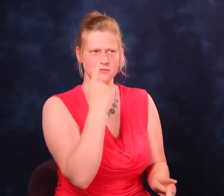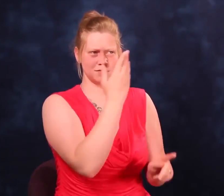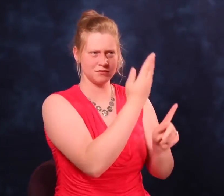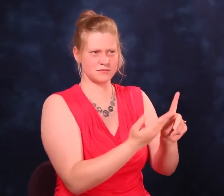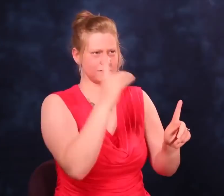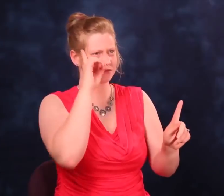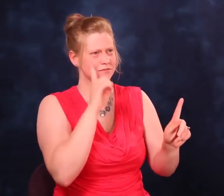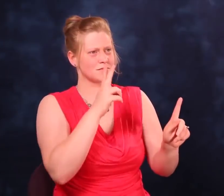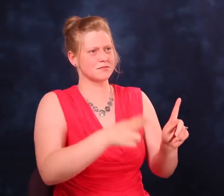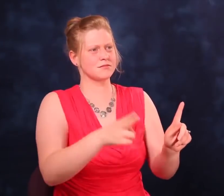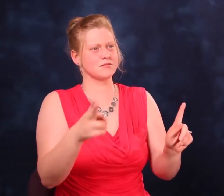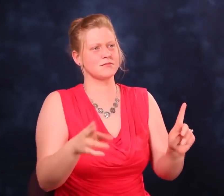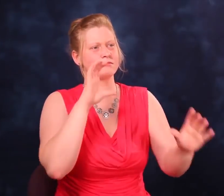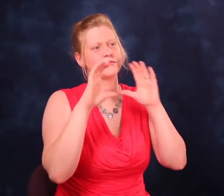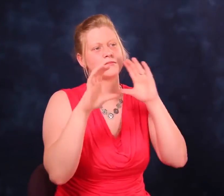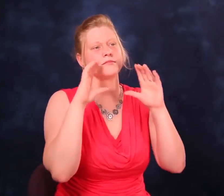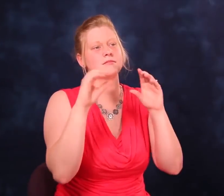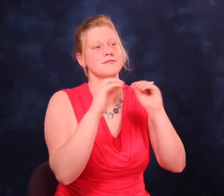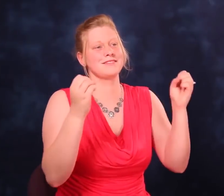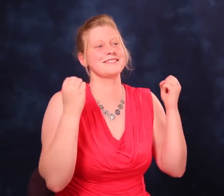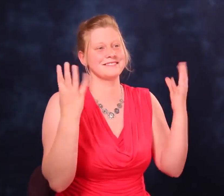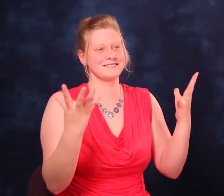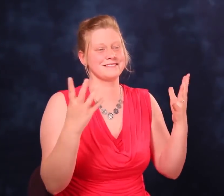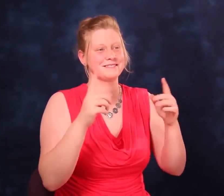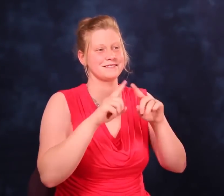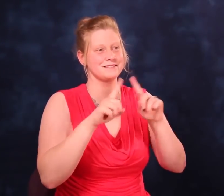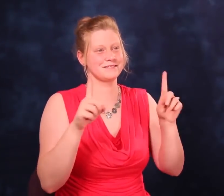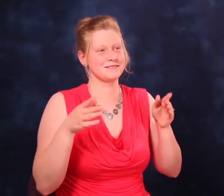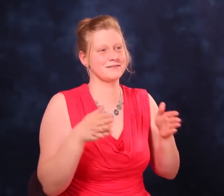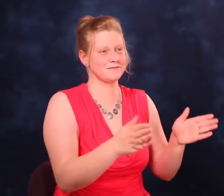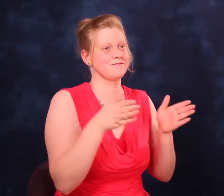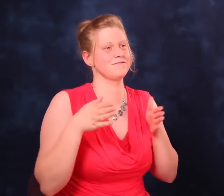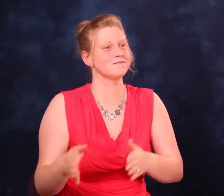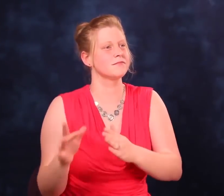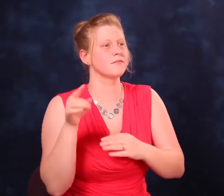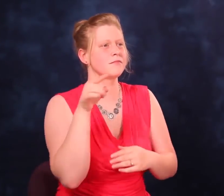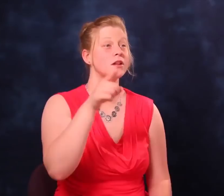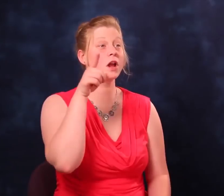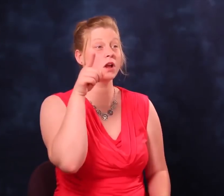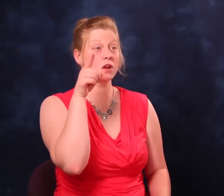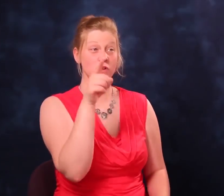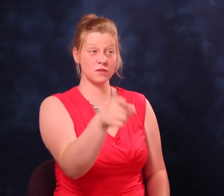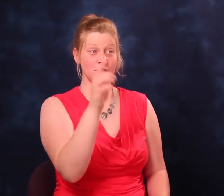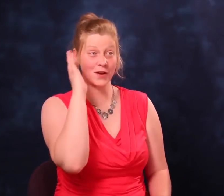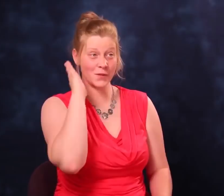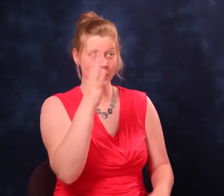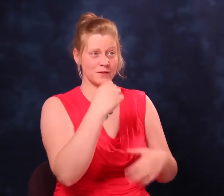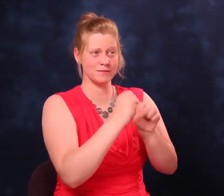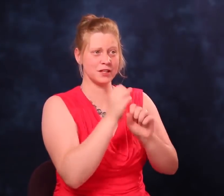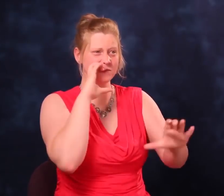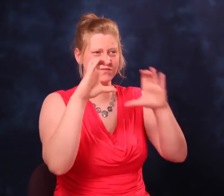Persons who are deaf or hard-of-hearing communicate in many different ways.